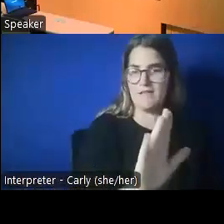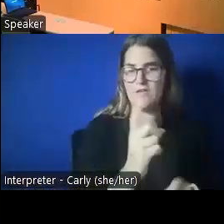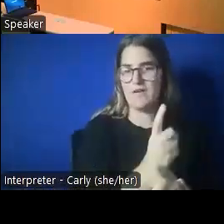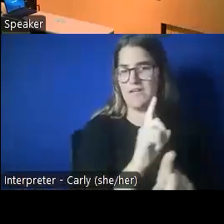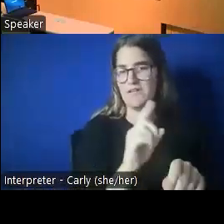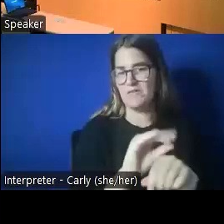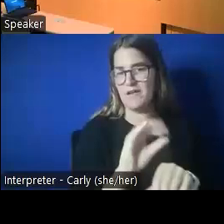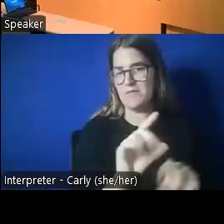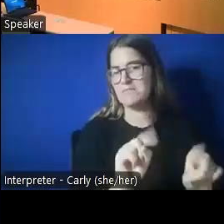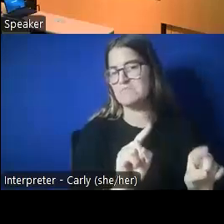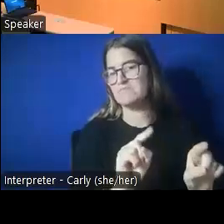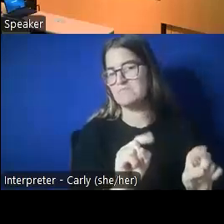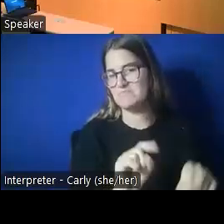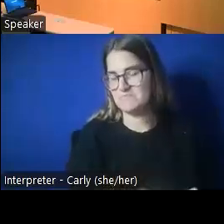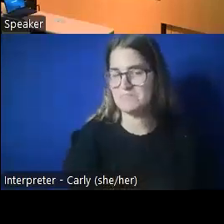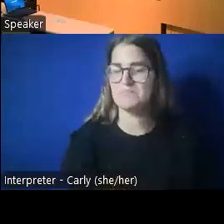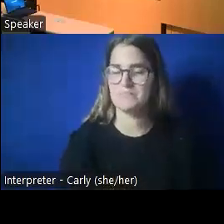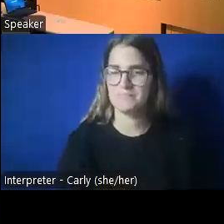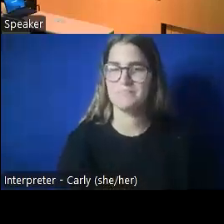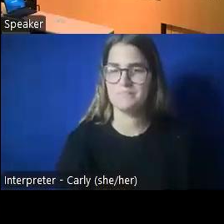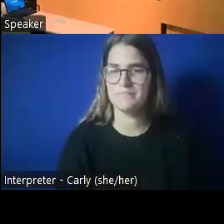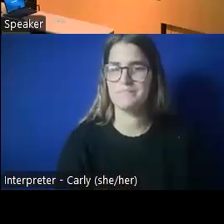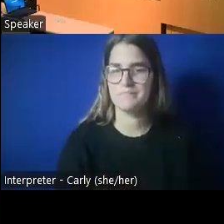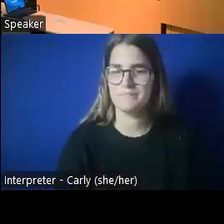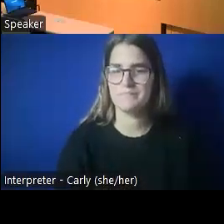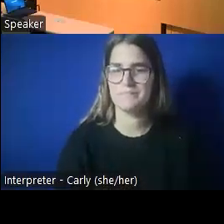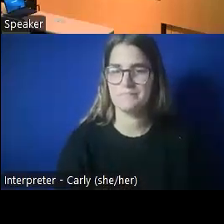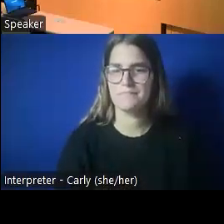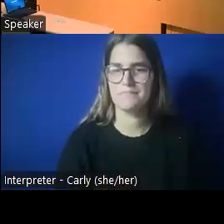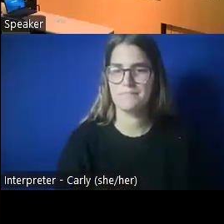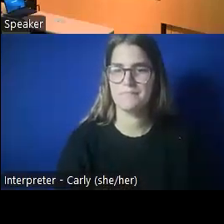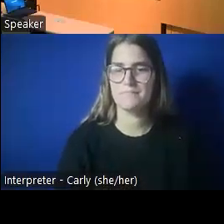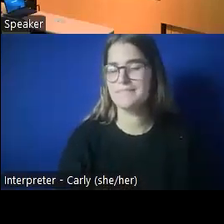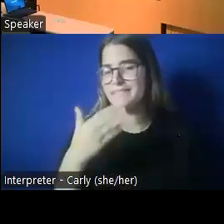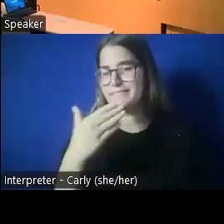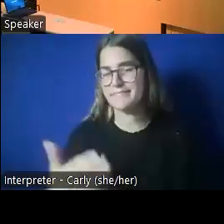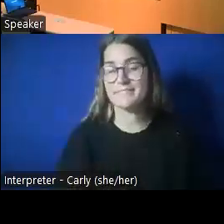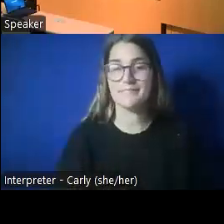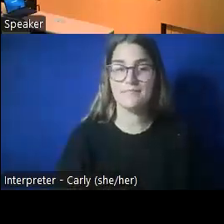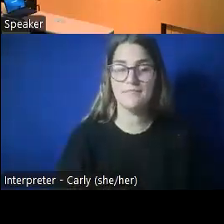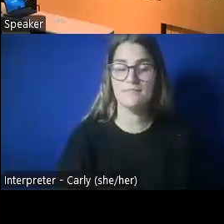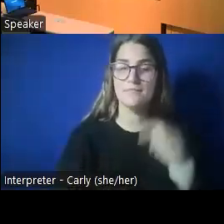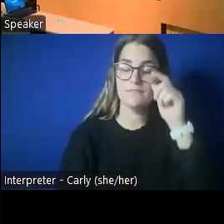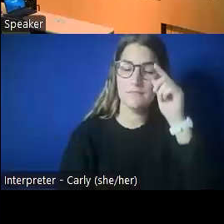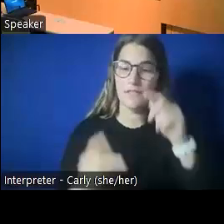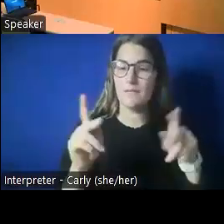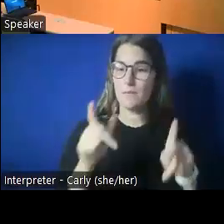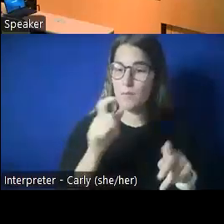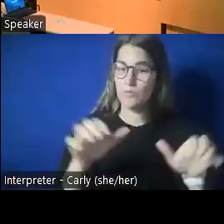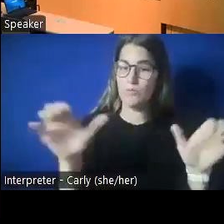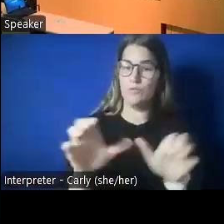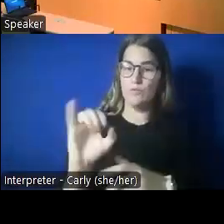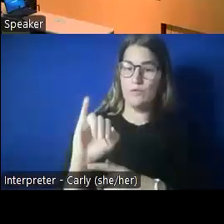completed their opposer of care with us thank you perpetrators of ipv who often are the respondents